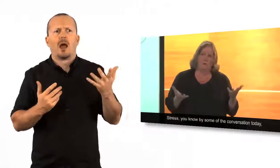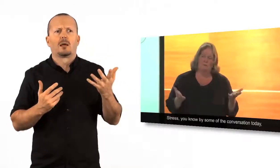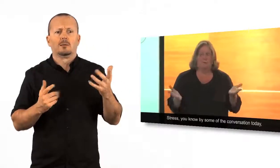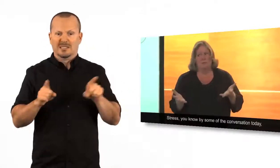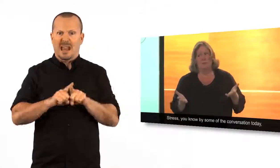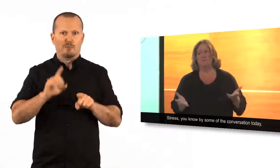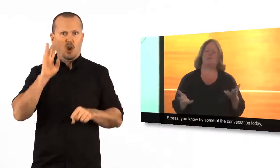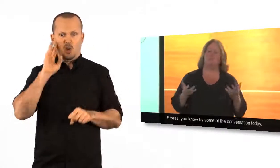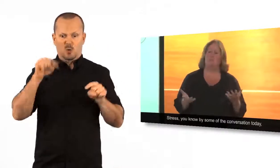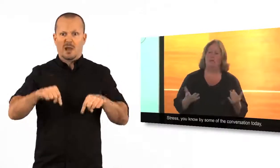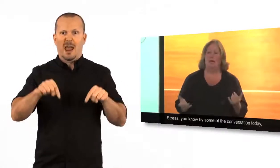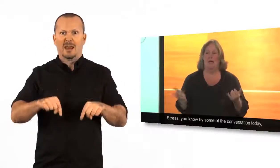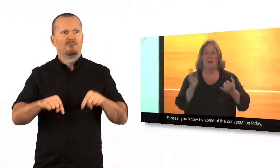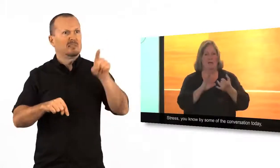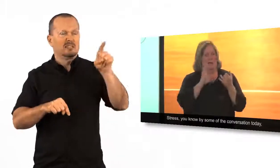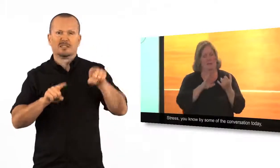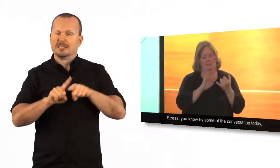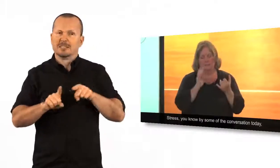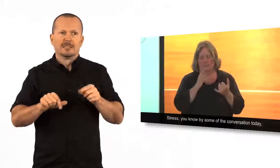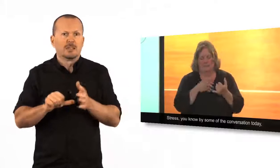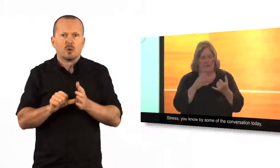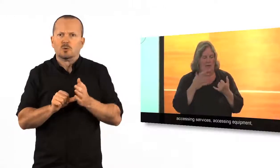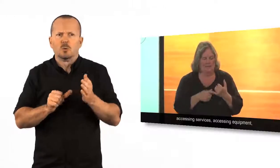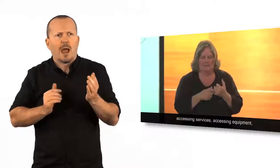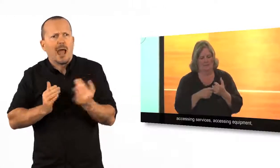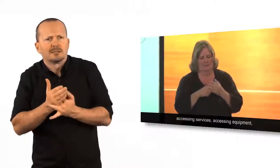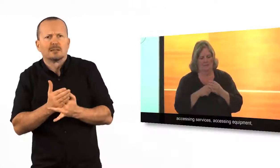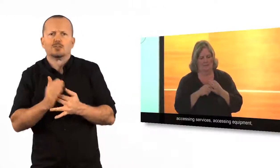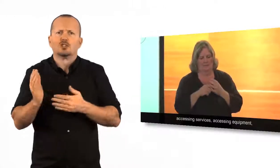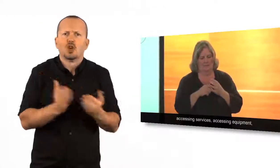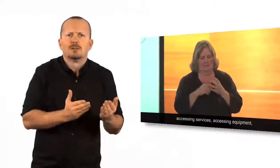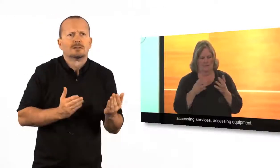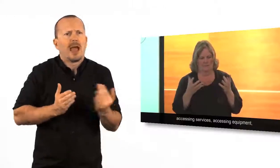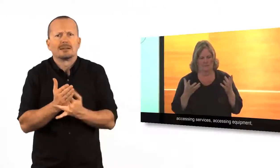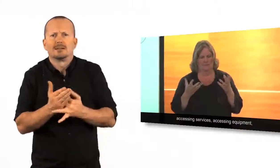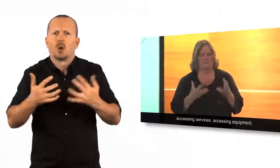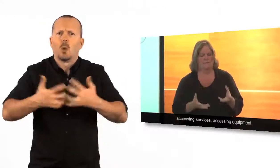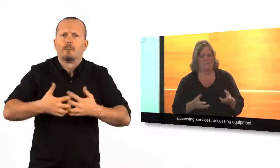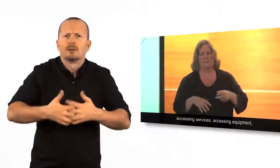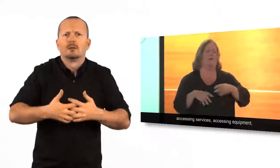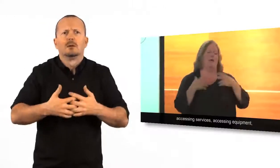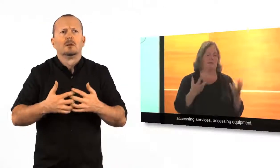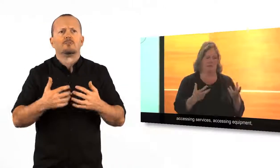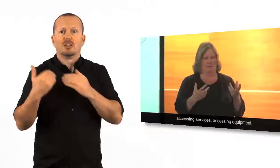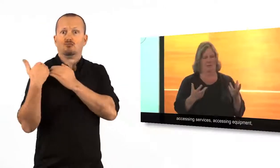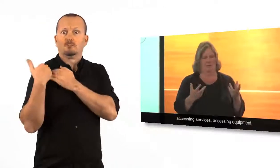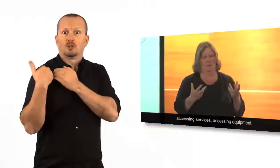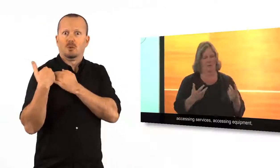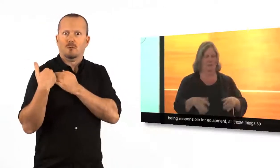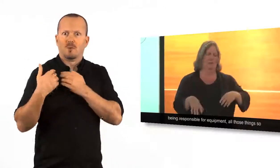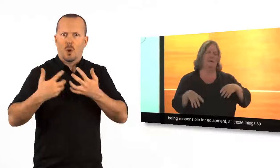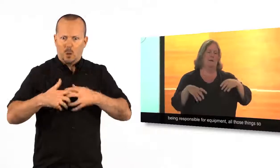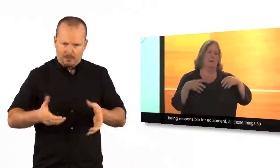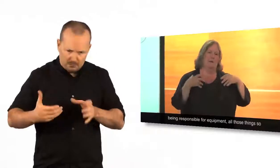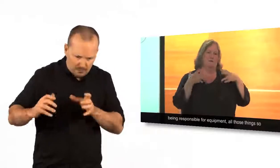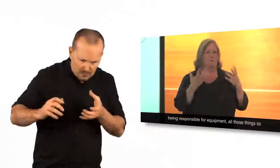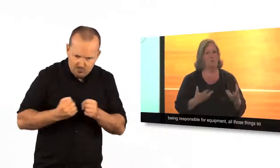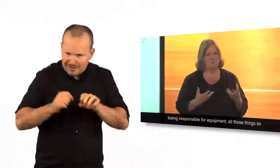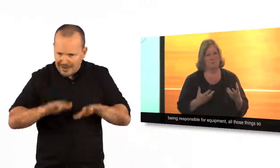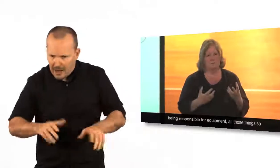know by some of the conversation today, accessing services, accessing equipment, being responsible